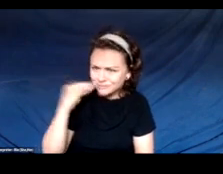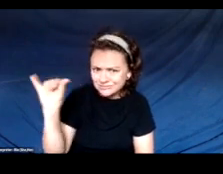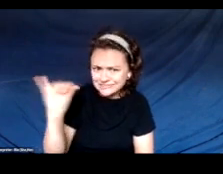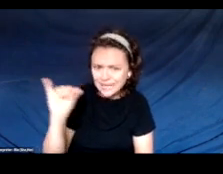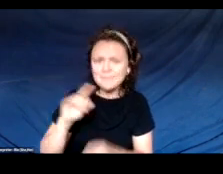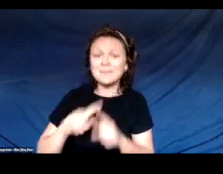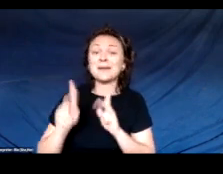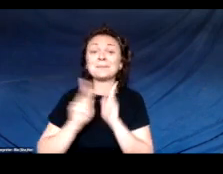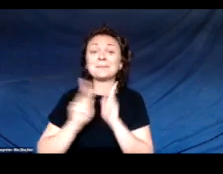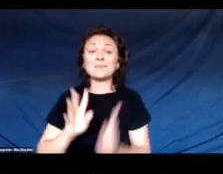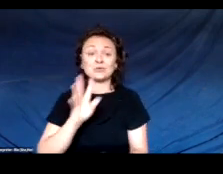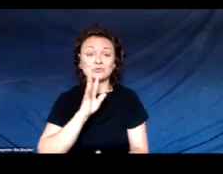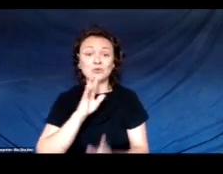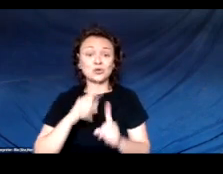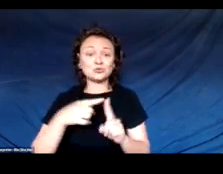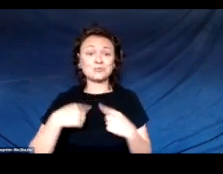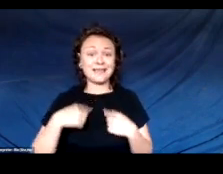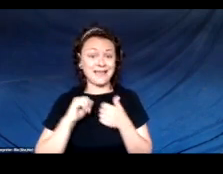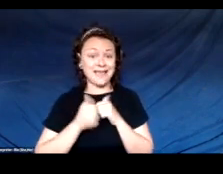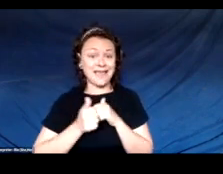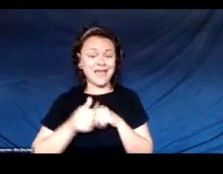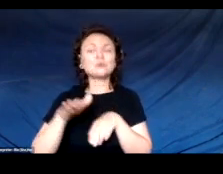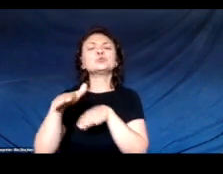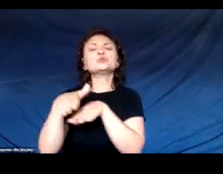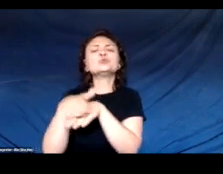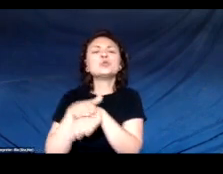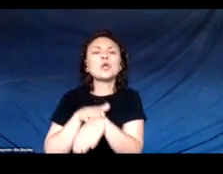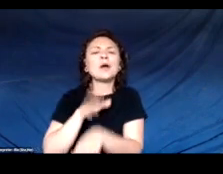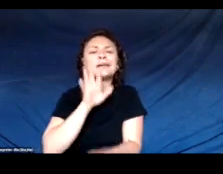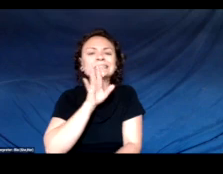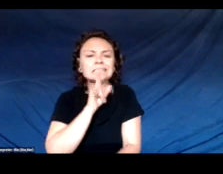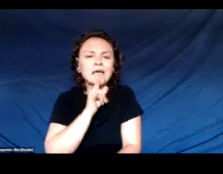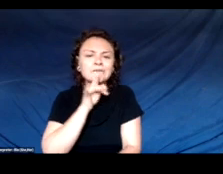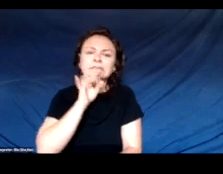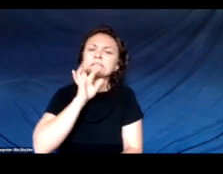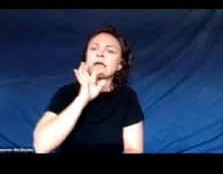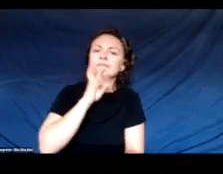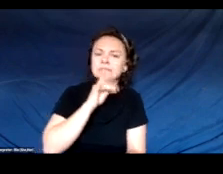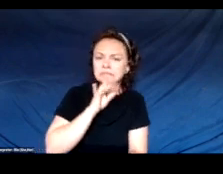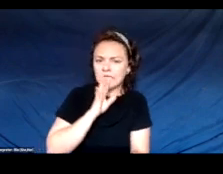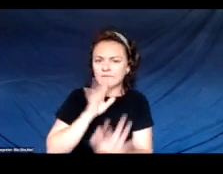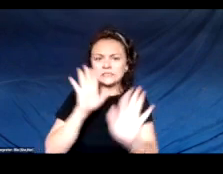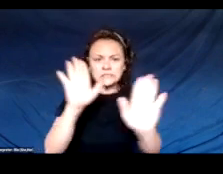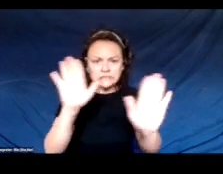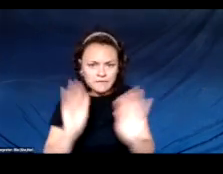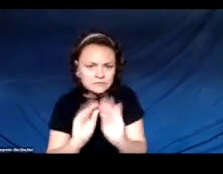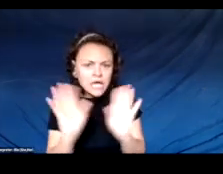very slowly as if I don't understand. I like I completely understand.